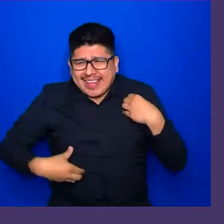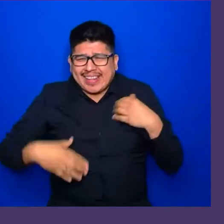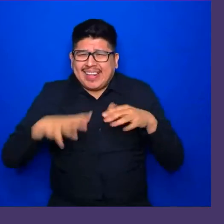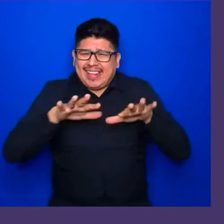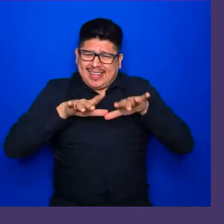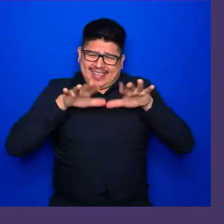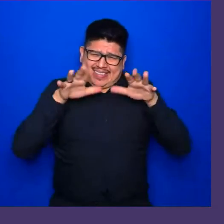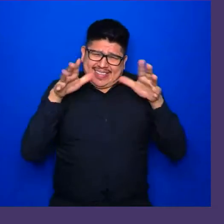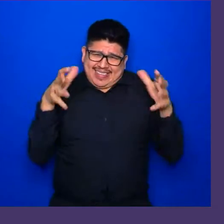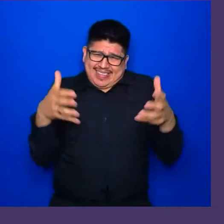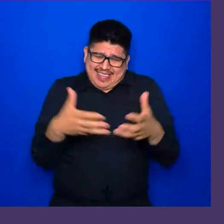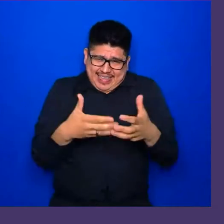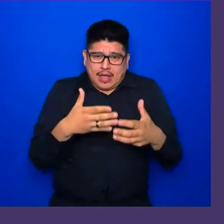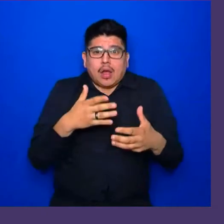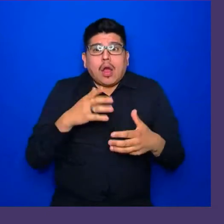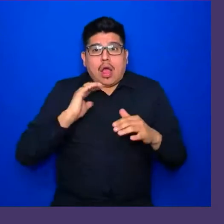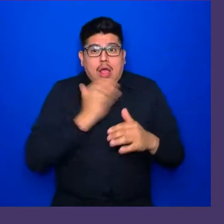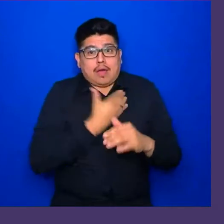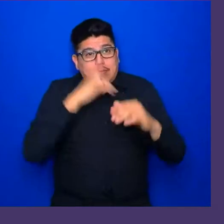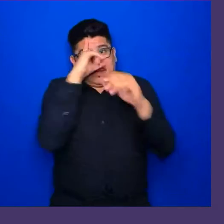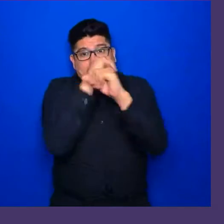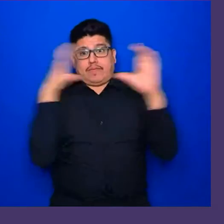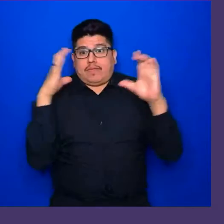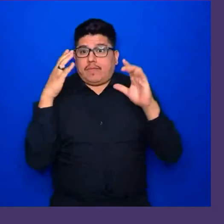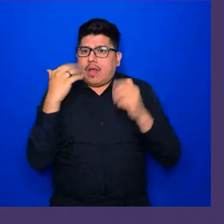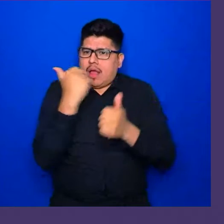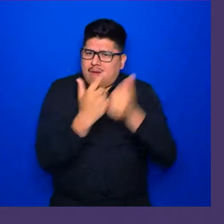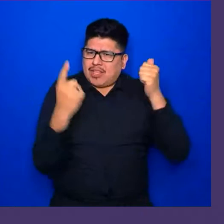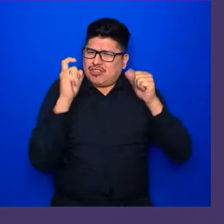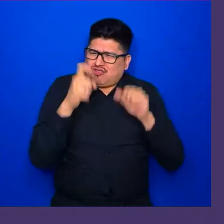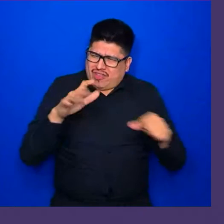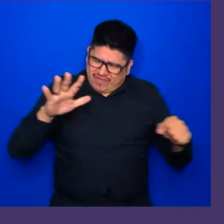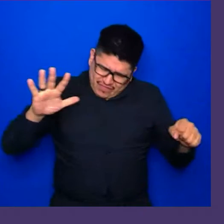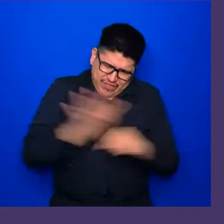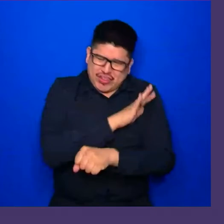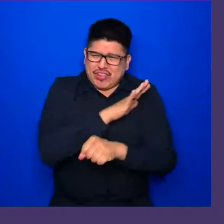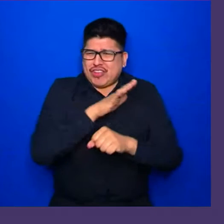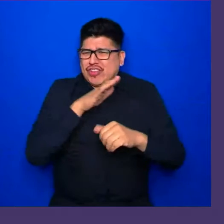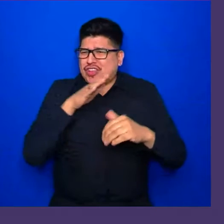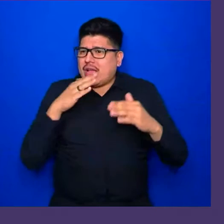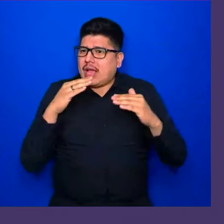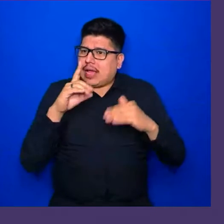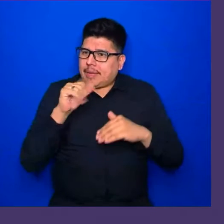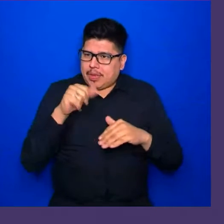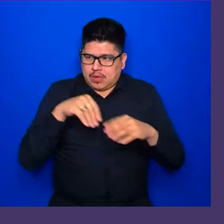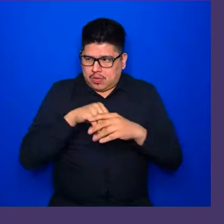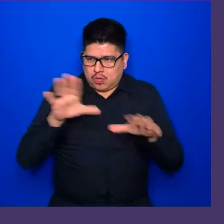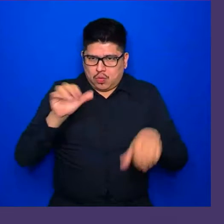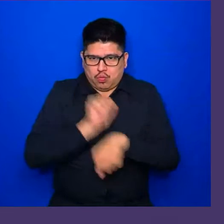forward disability in their own work, so creating a more shared responsibility. I will say to the team,